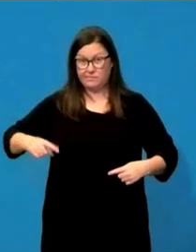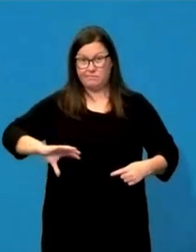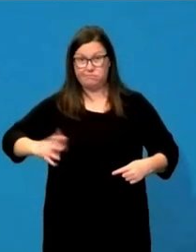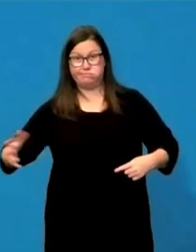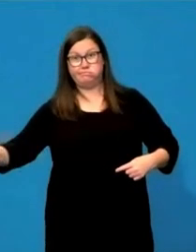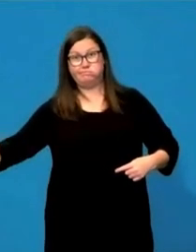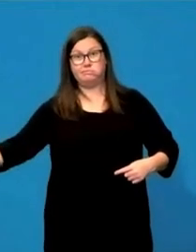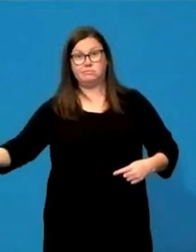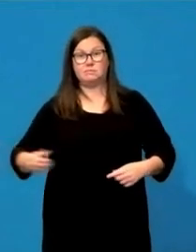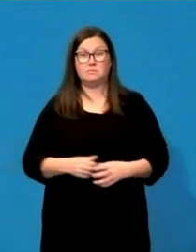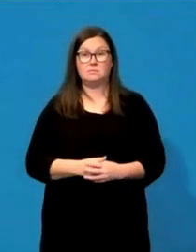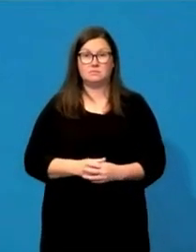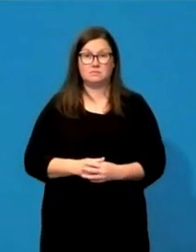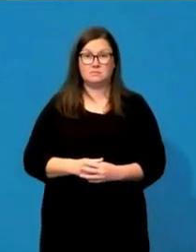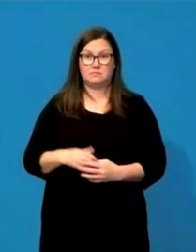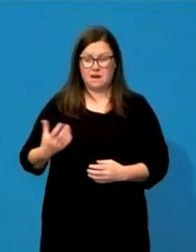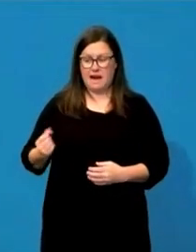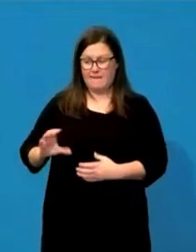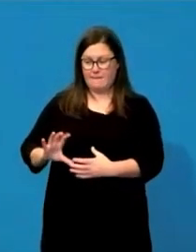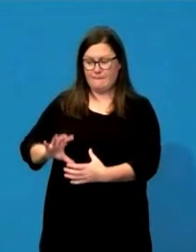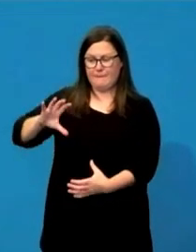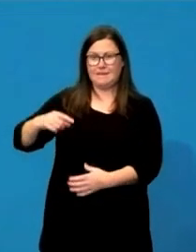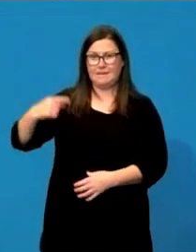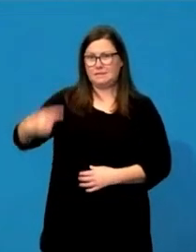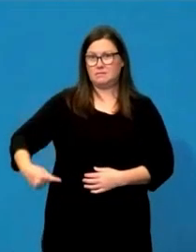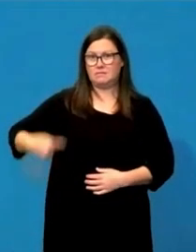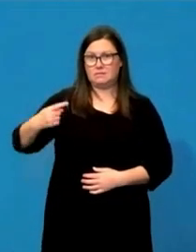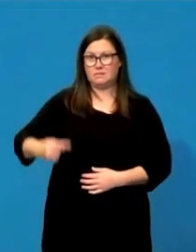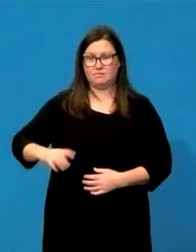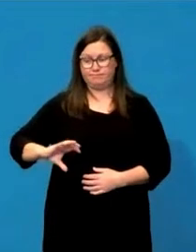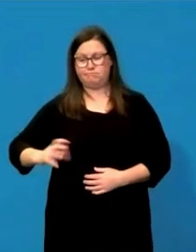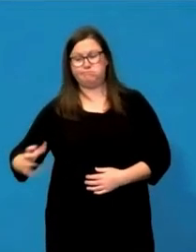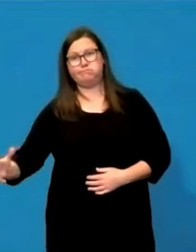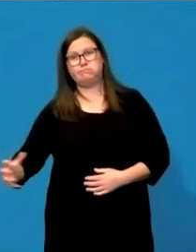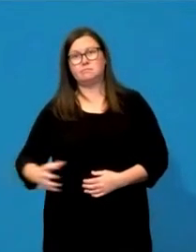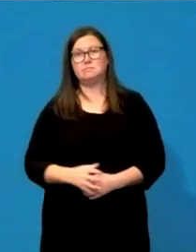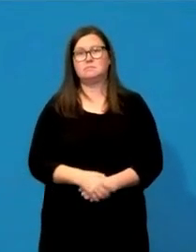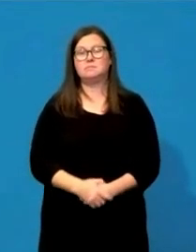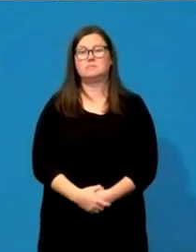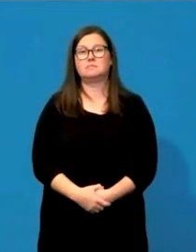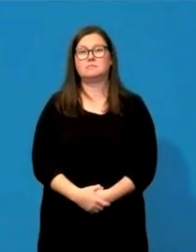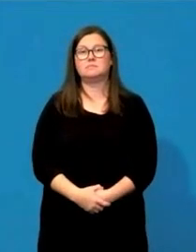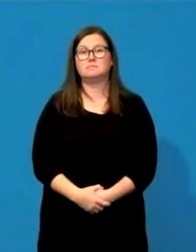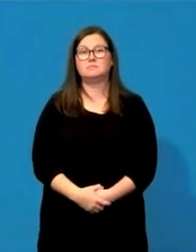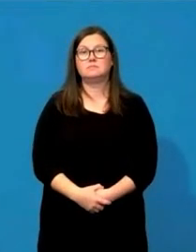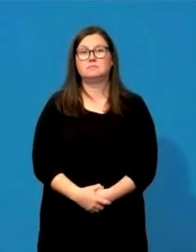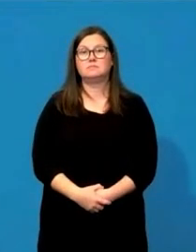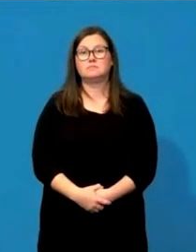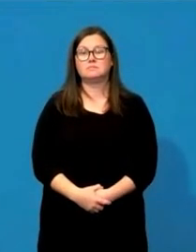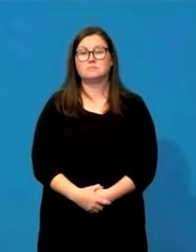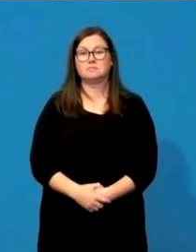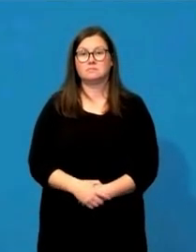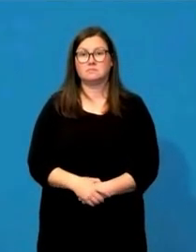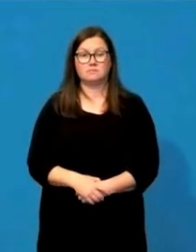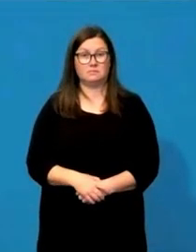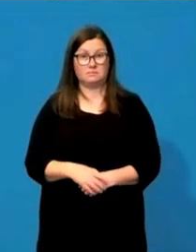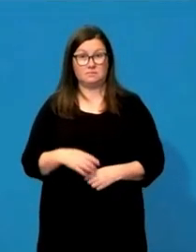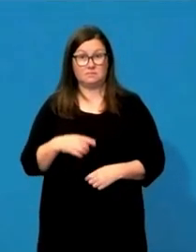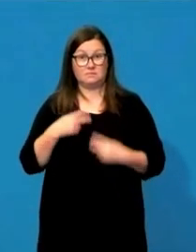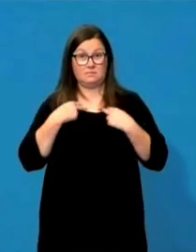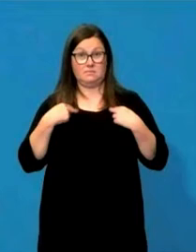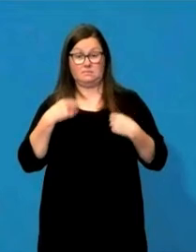The big one. MS TARRAGO: And did it take a little while for you to find - somehow find